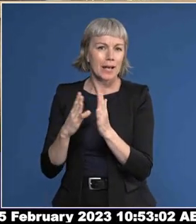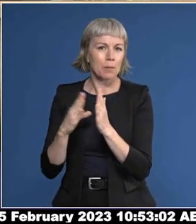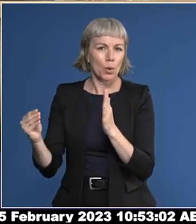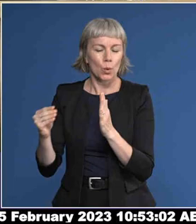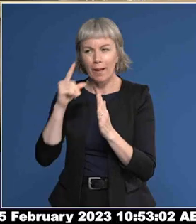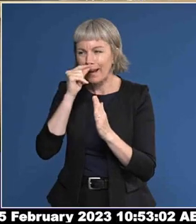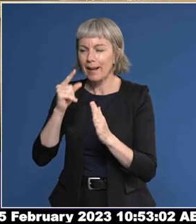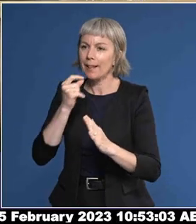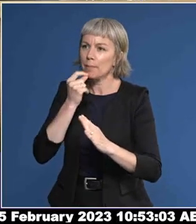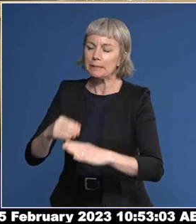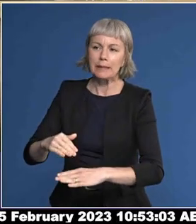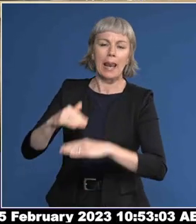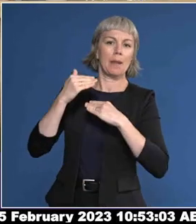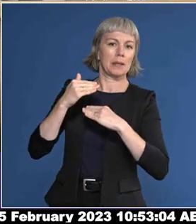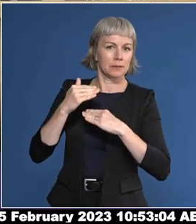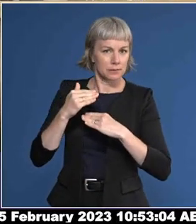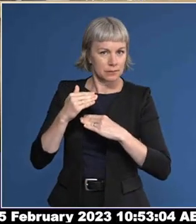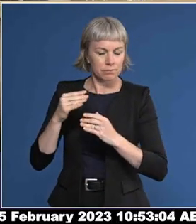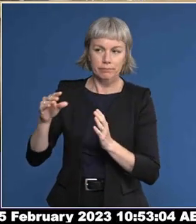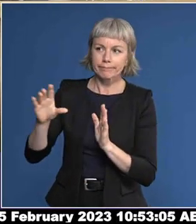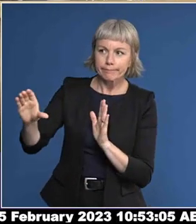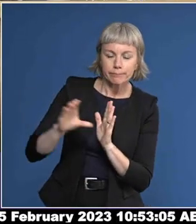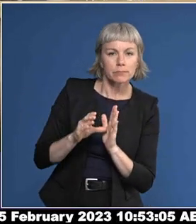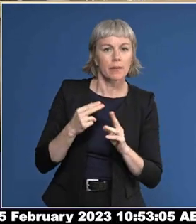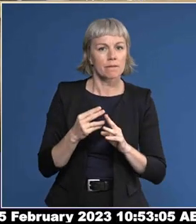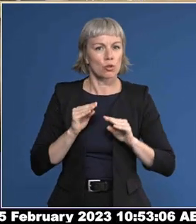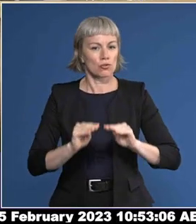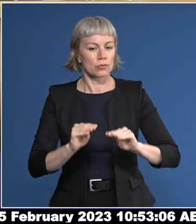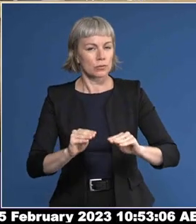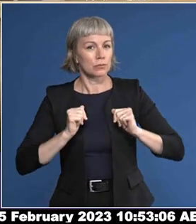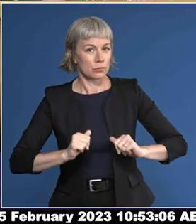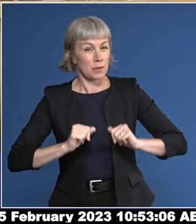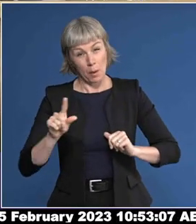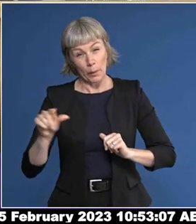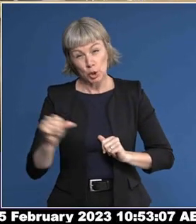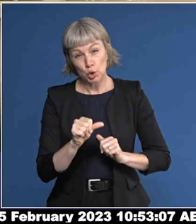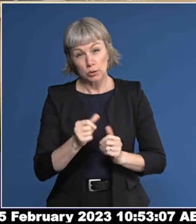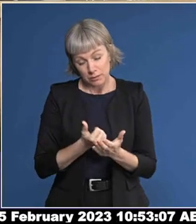ultimately this is just one of those areas of internal investment as an organisation.